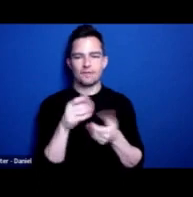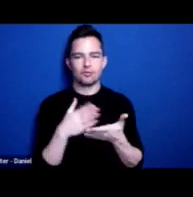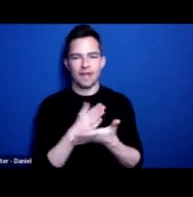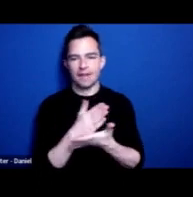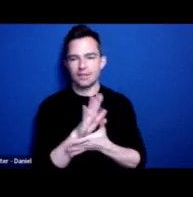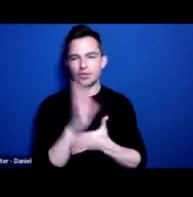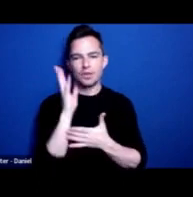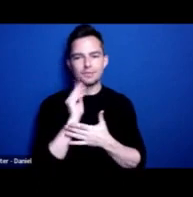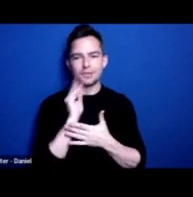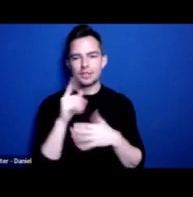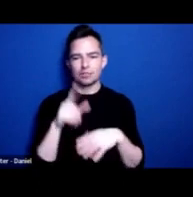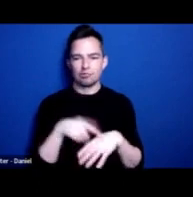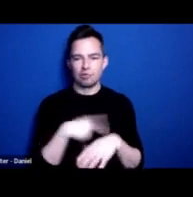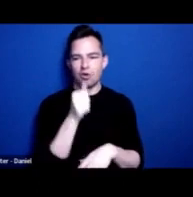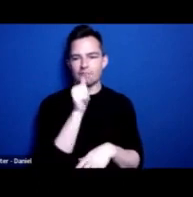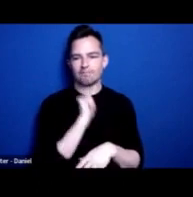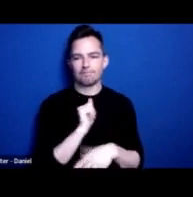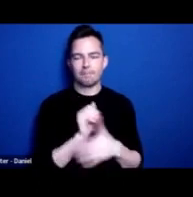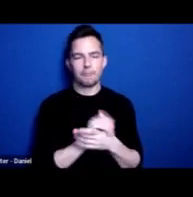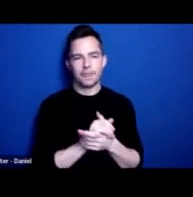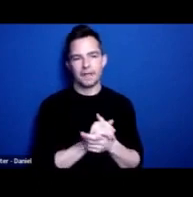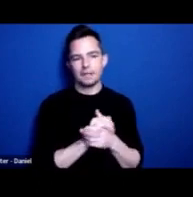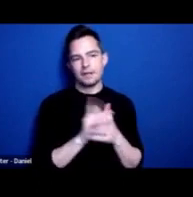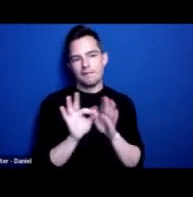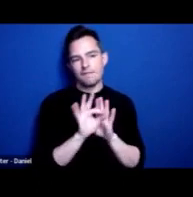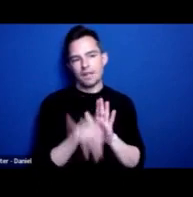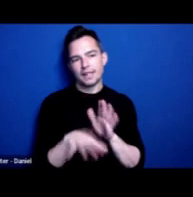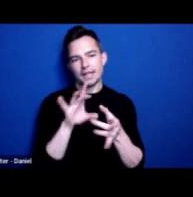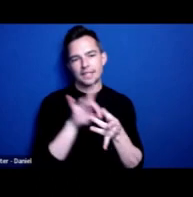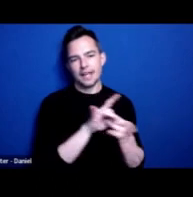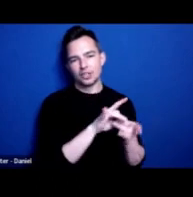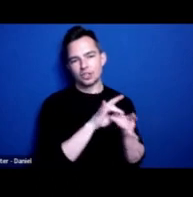connections with the community opens the feeling of being